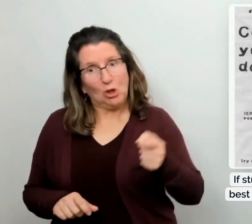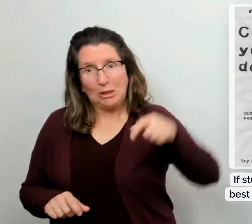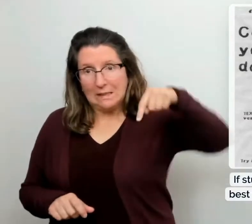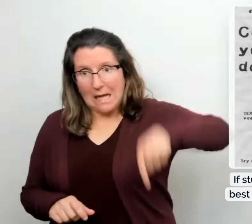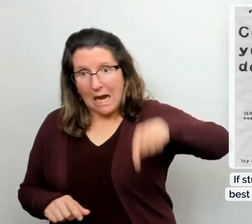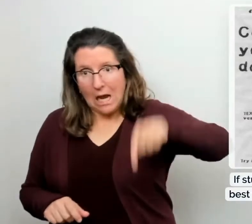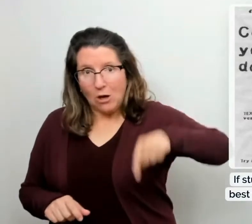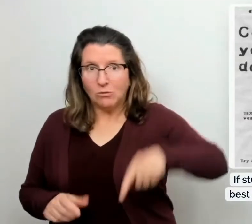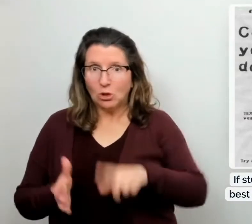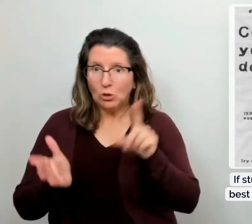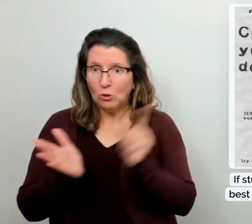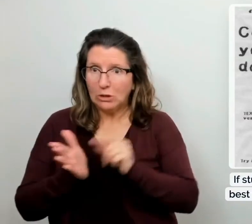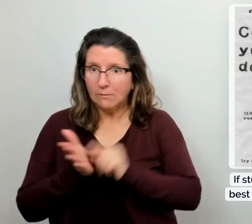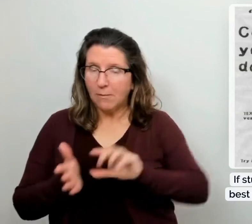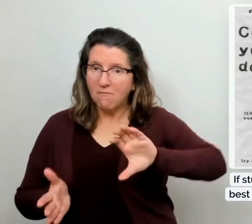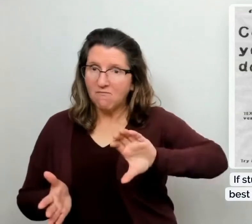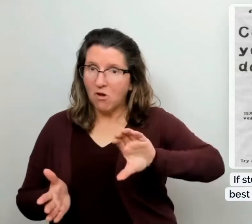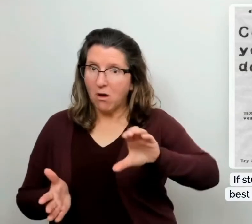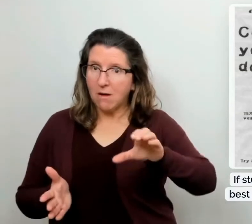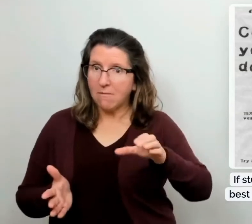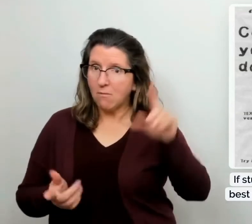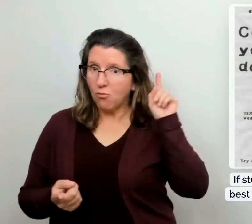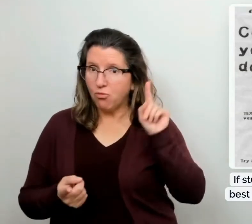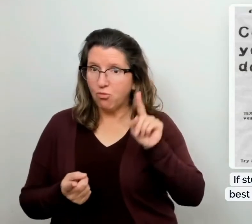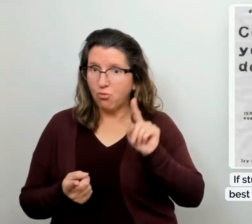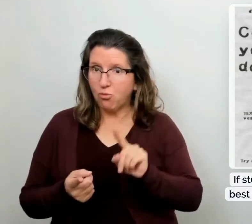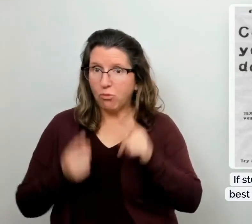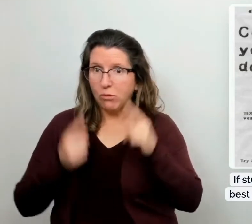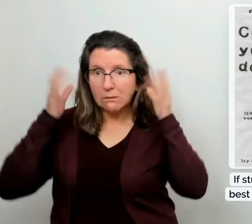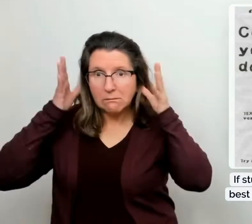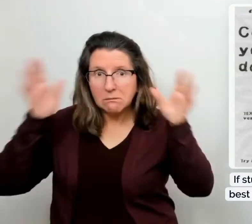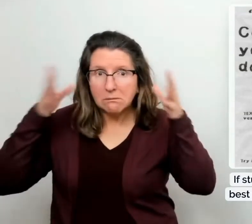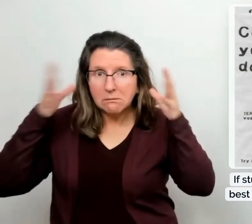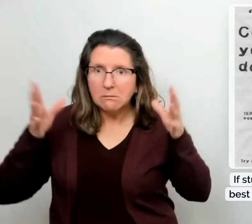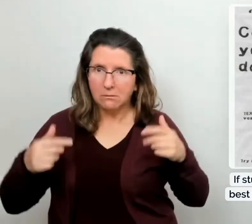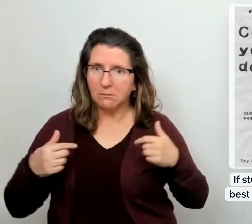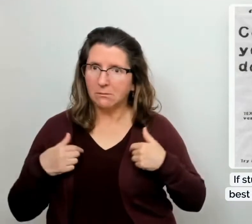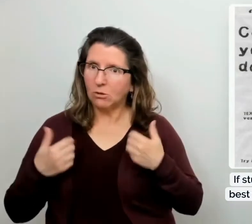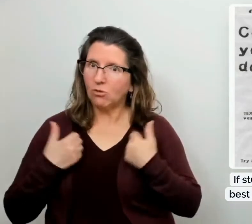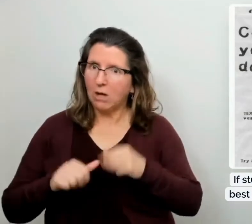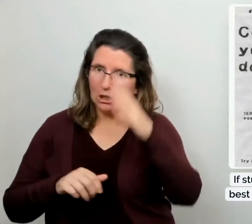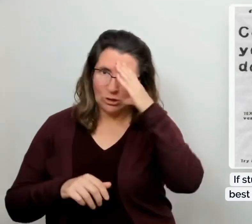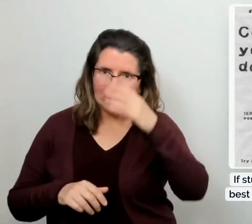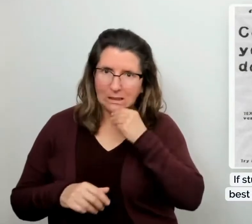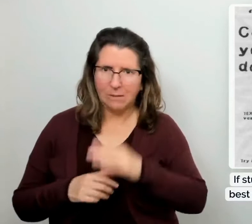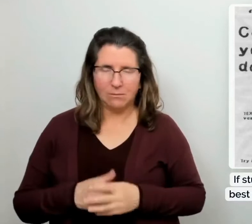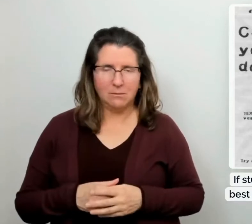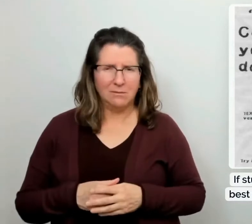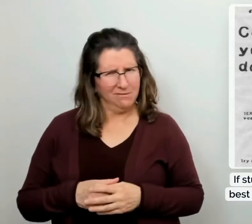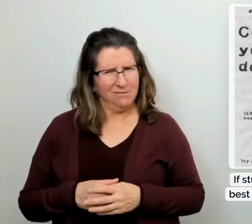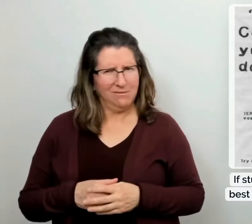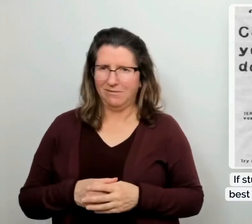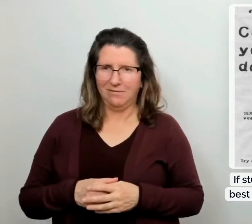"Dude! Can you turn your newspaper down? I'm trying to sleep."